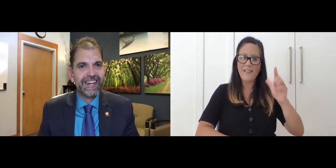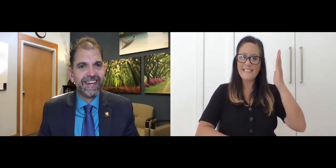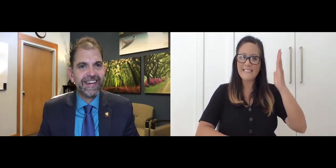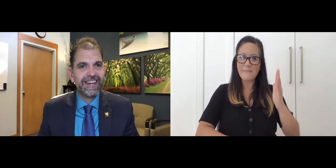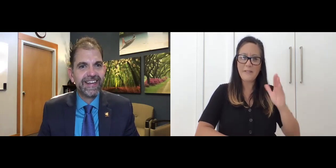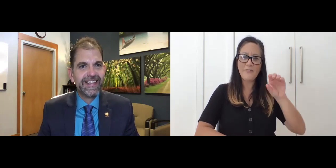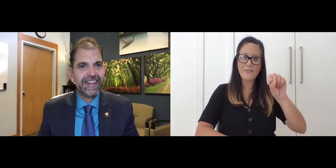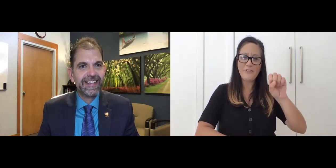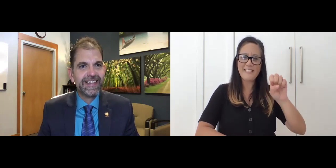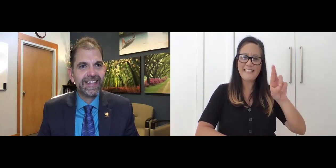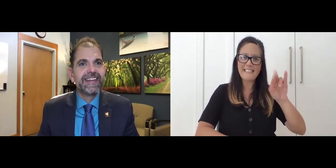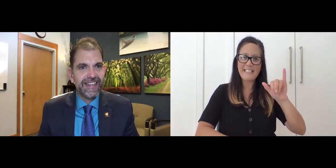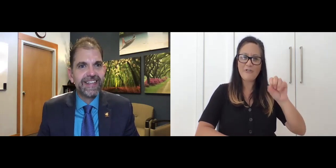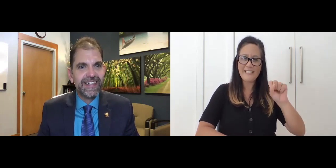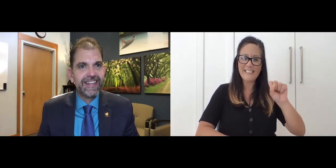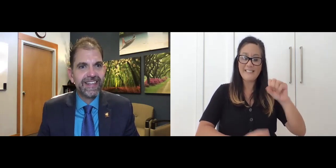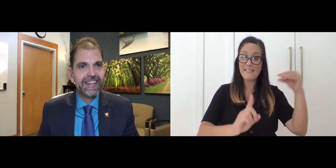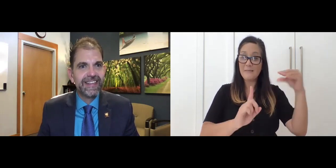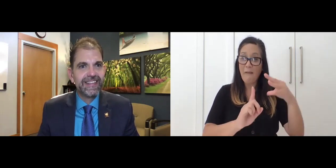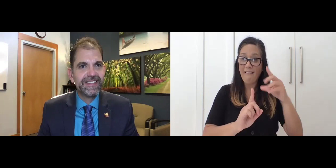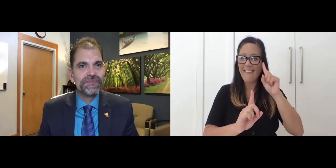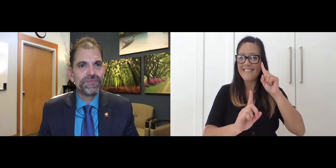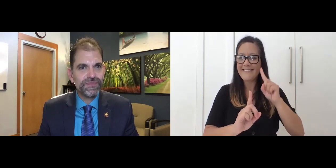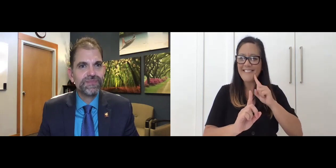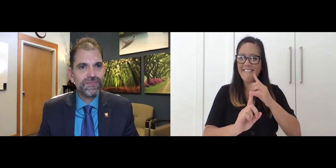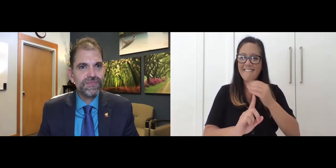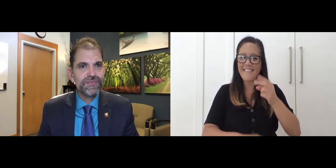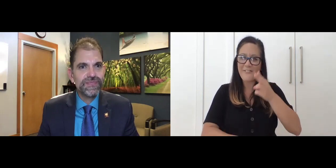Welcome to our virtual speaker series.